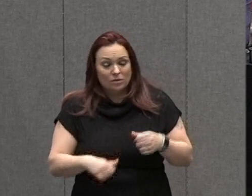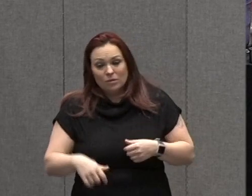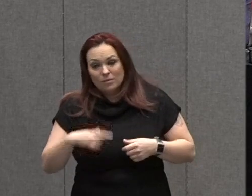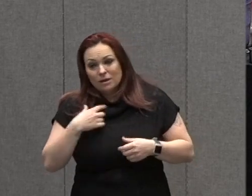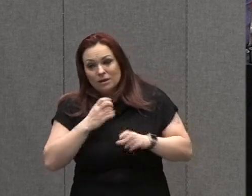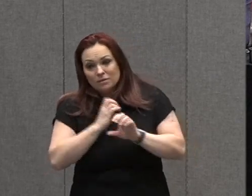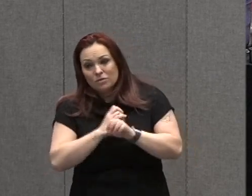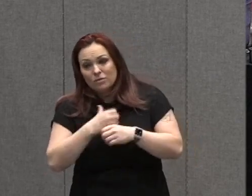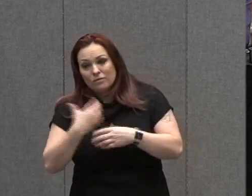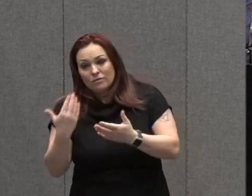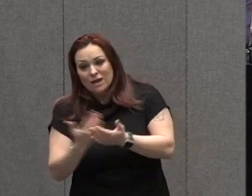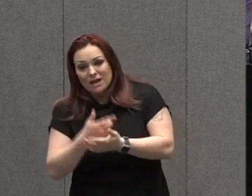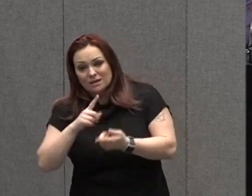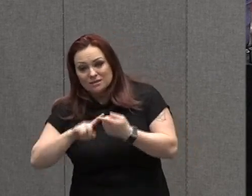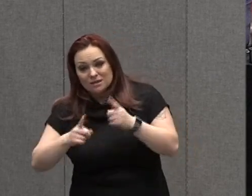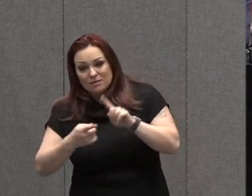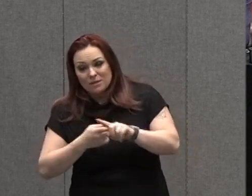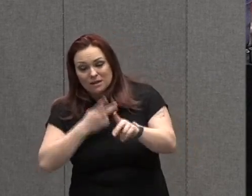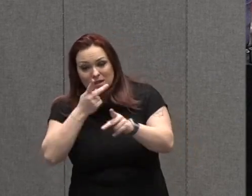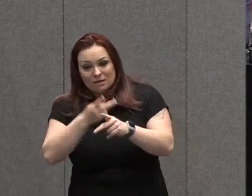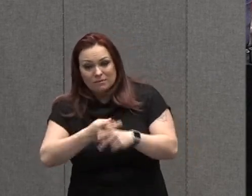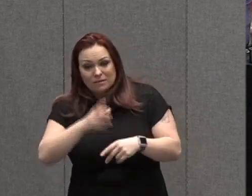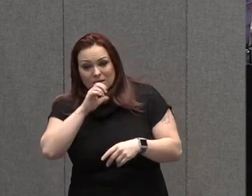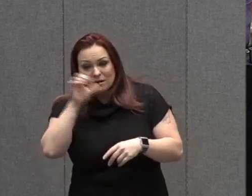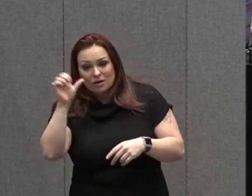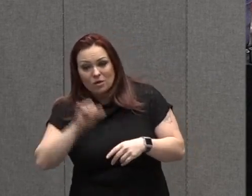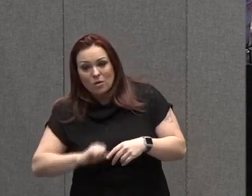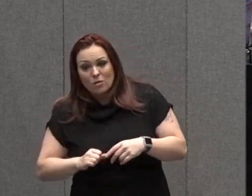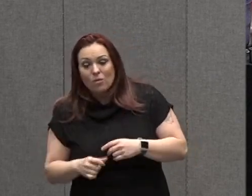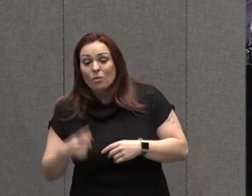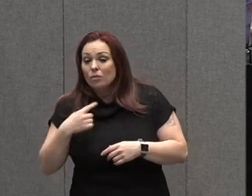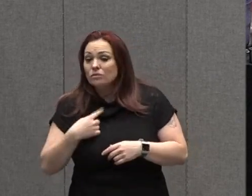Make new friends but keep the old